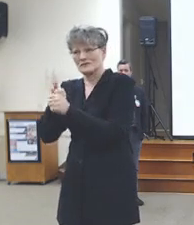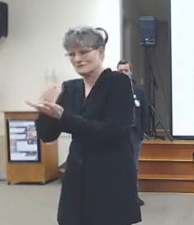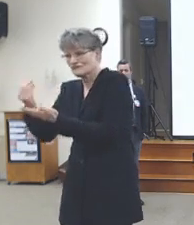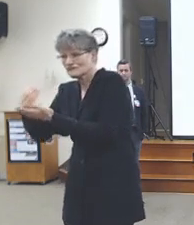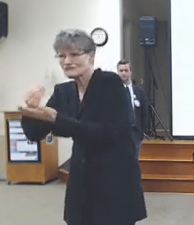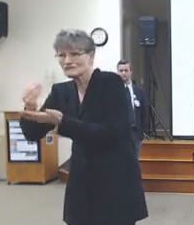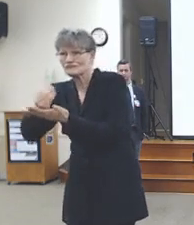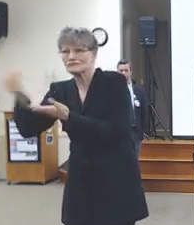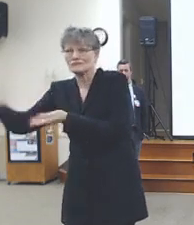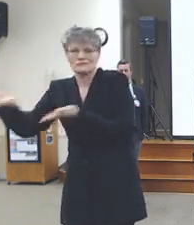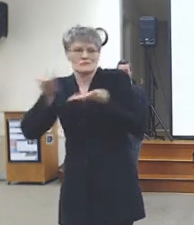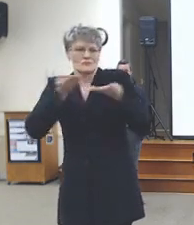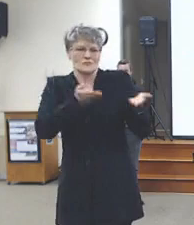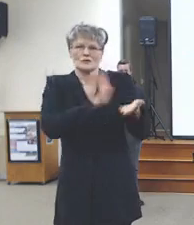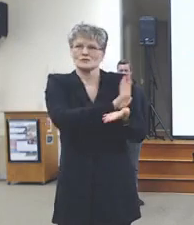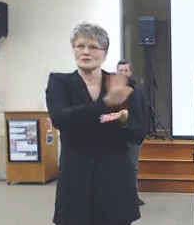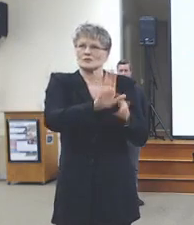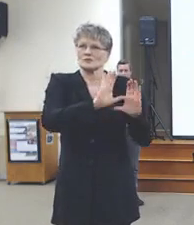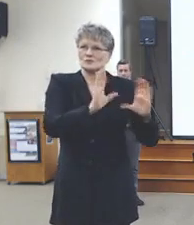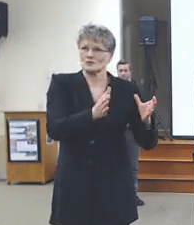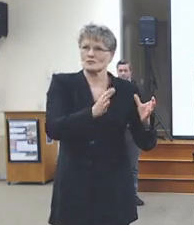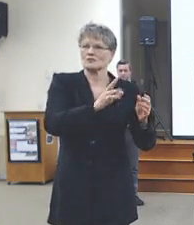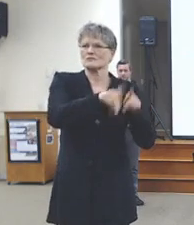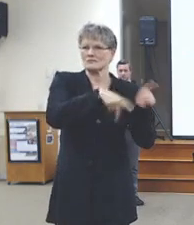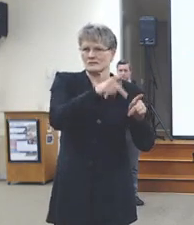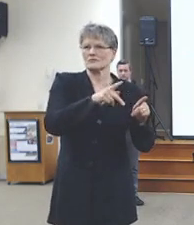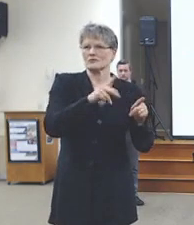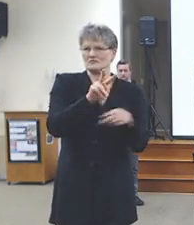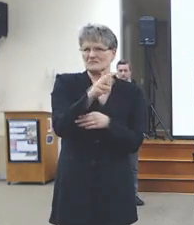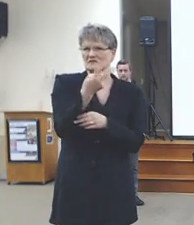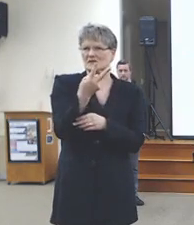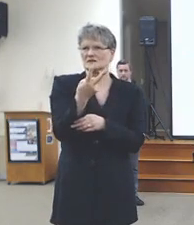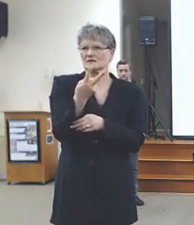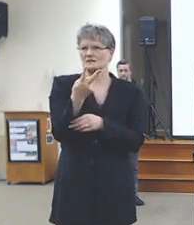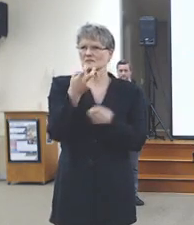a whole lot of people um investigate and take advantage of that so that's kind of